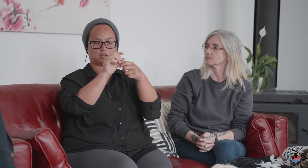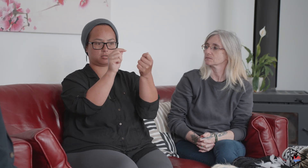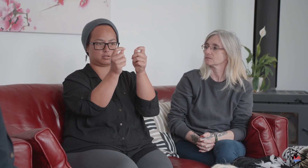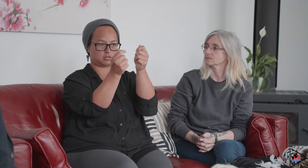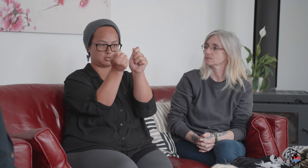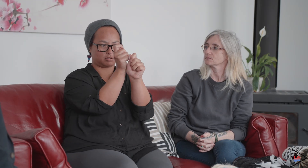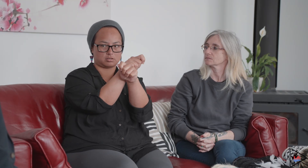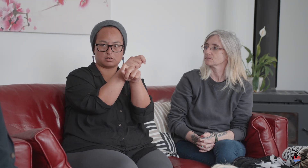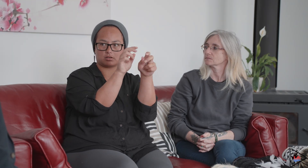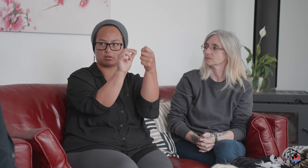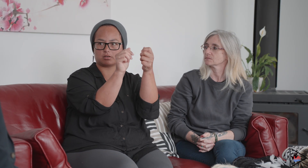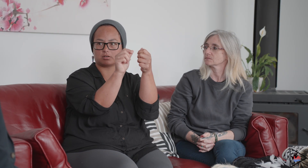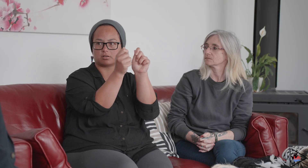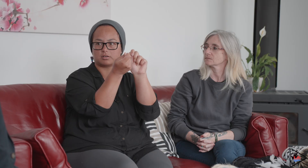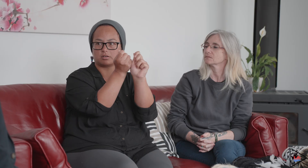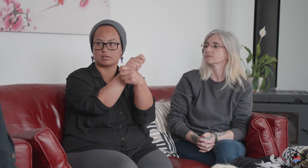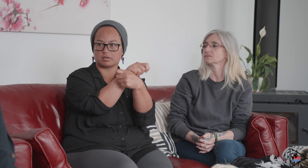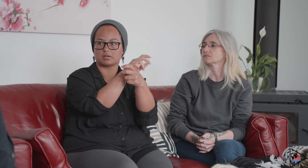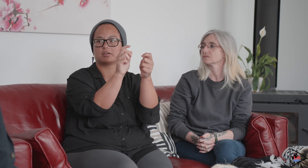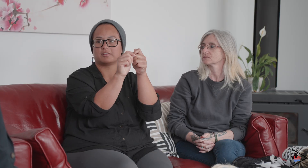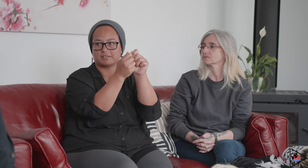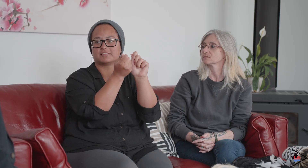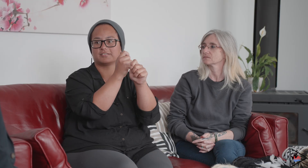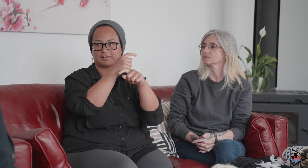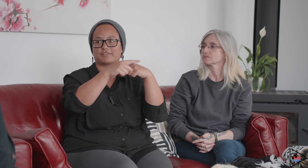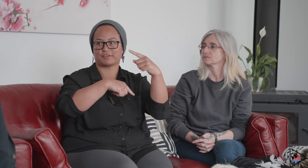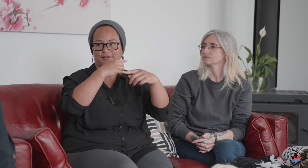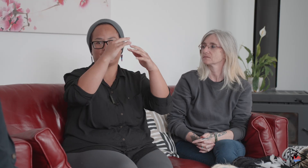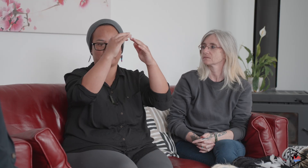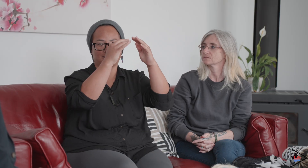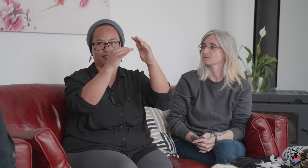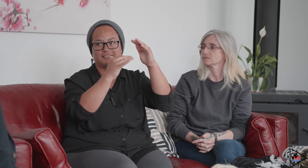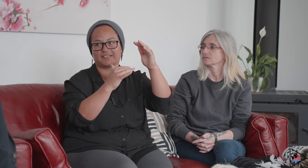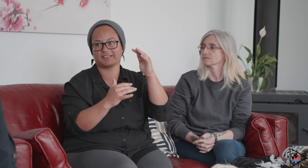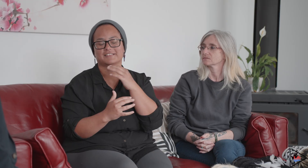something to ply the threads together. I actually do it by hand and work my way down twisting